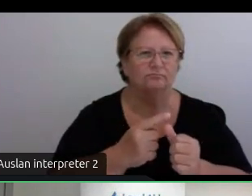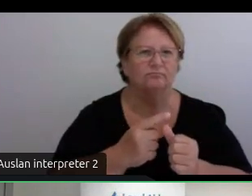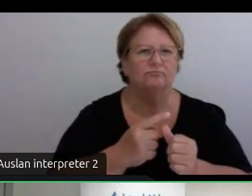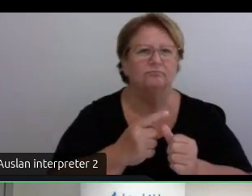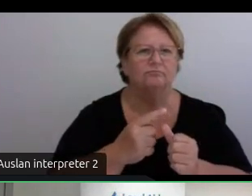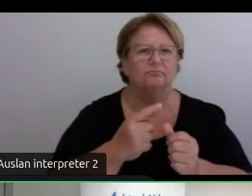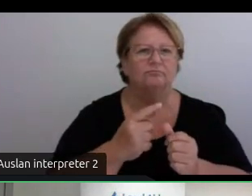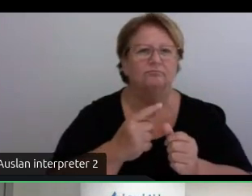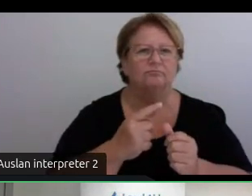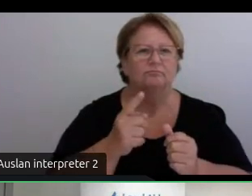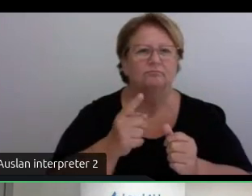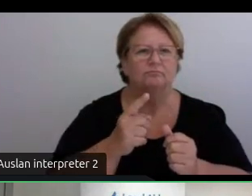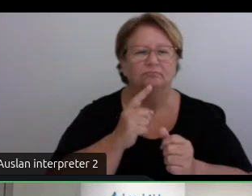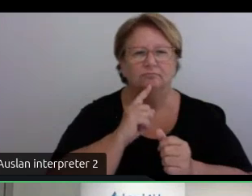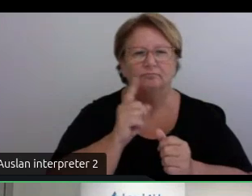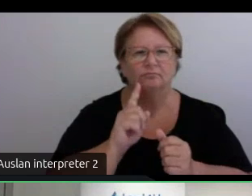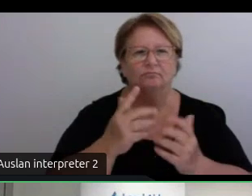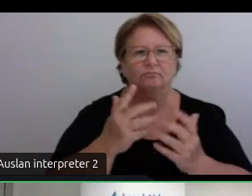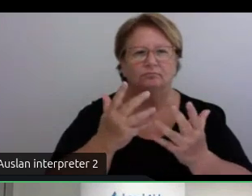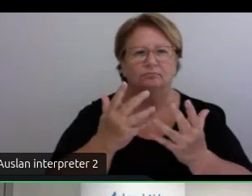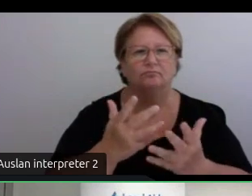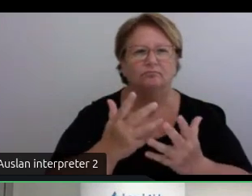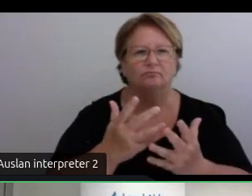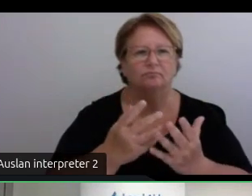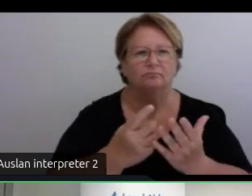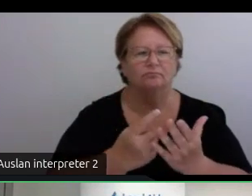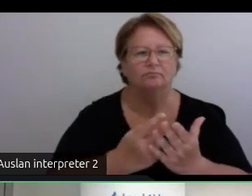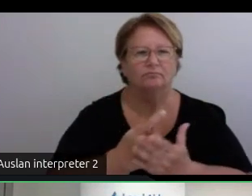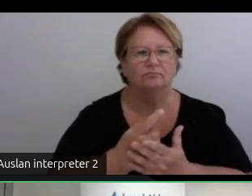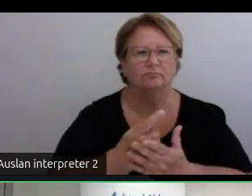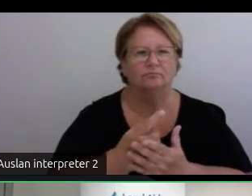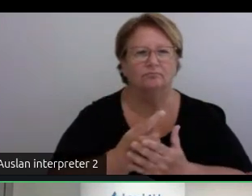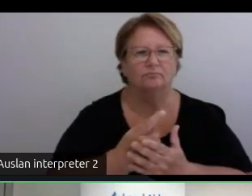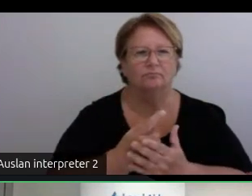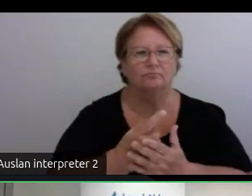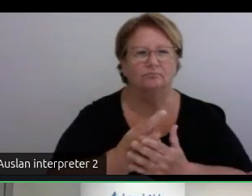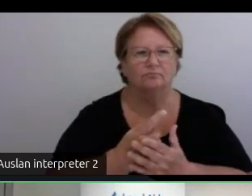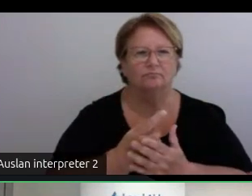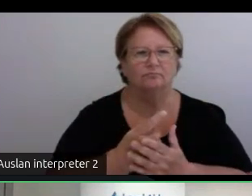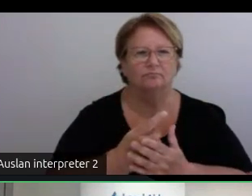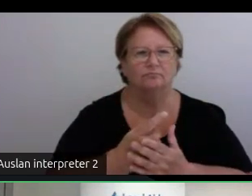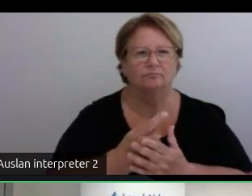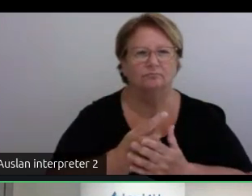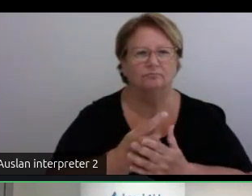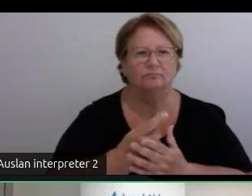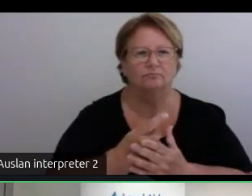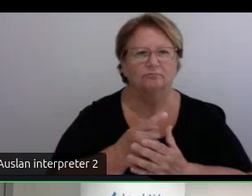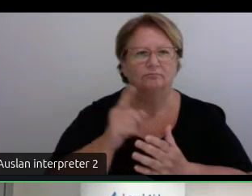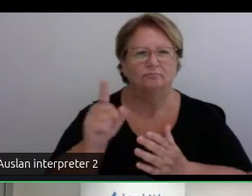a number of introduced a clause that what what often happens is sometimes it's the perpetrator